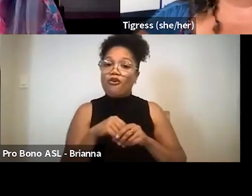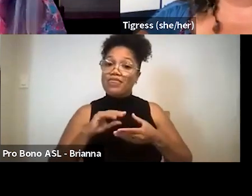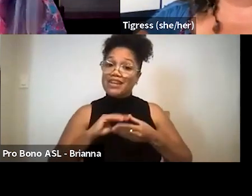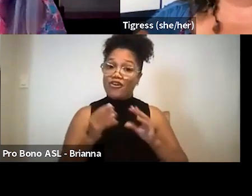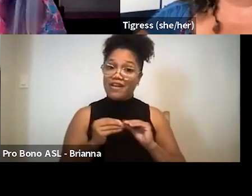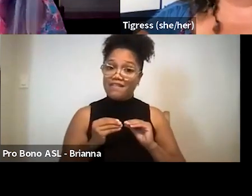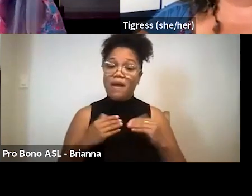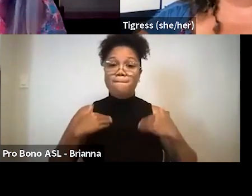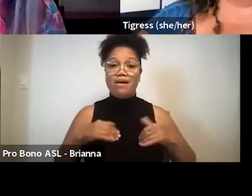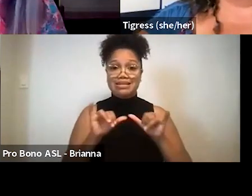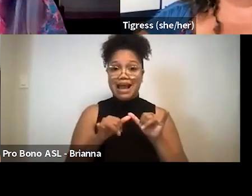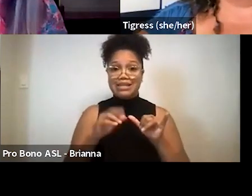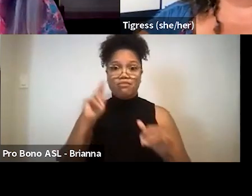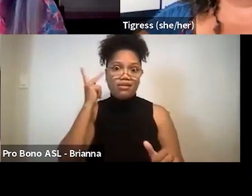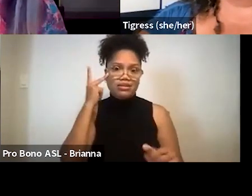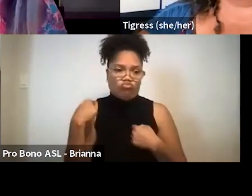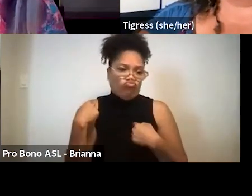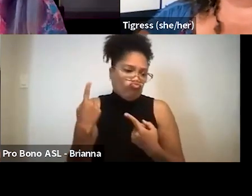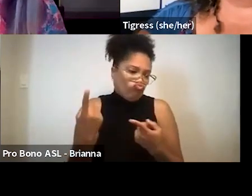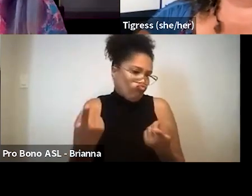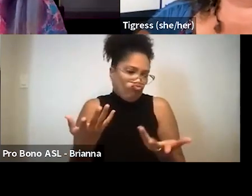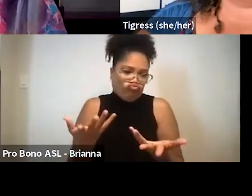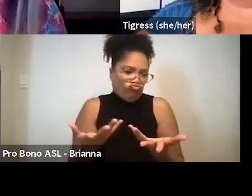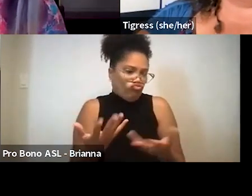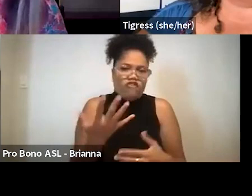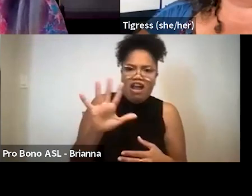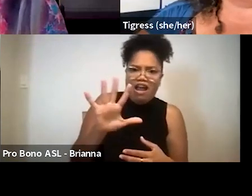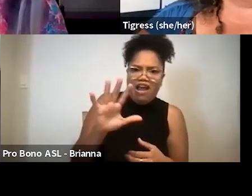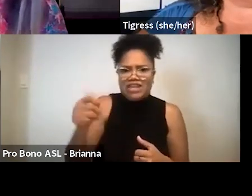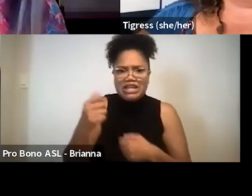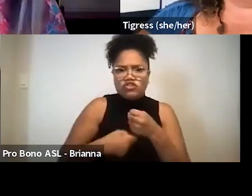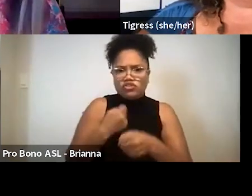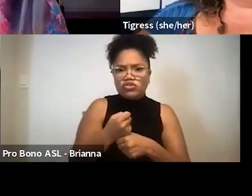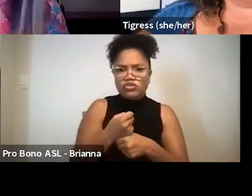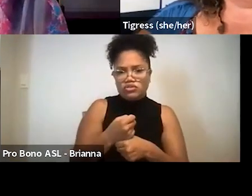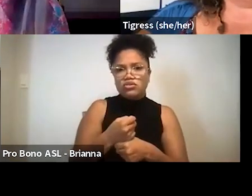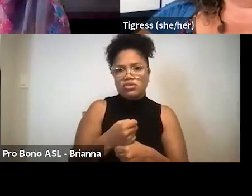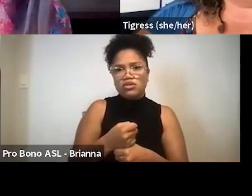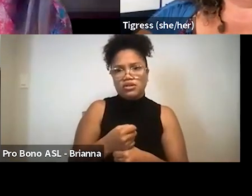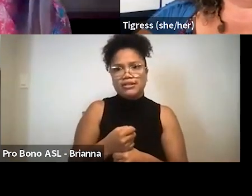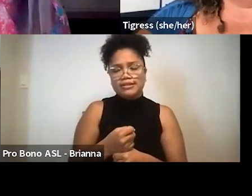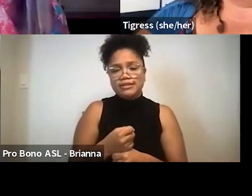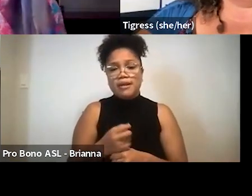politics over the last even 5 to 10 years where people are starting to understand